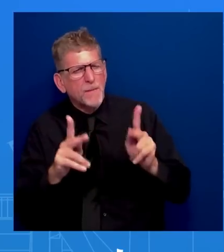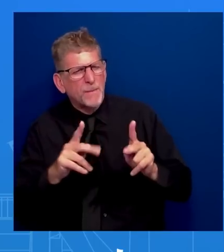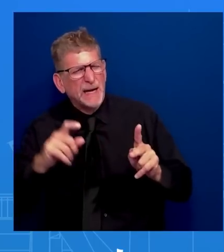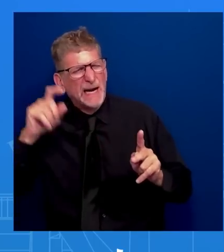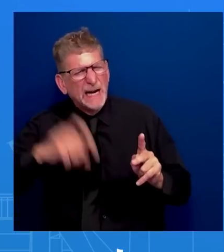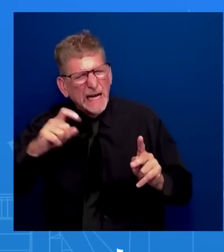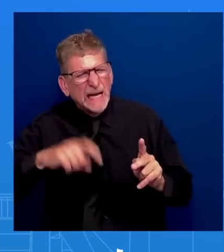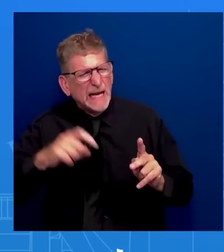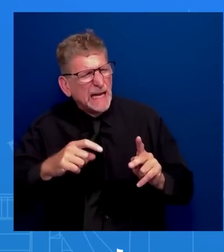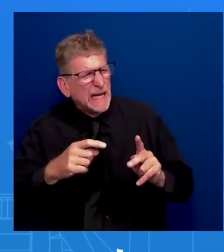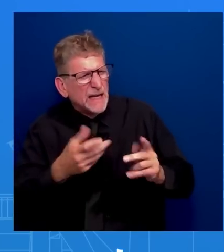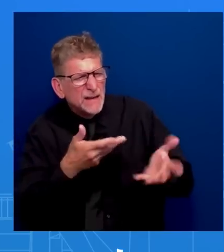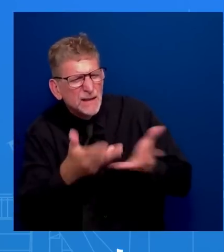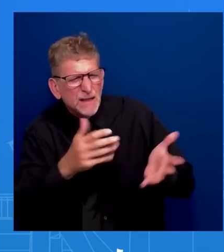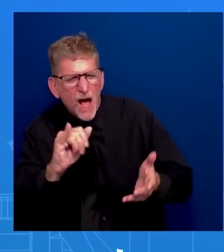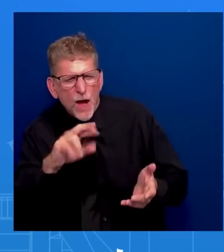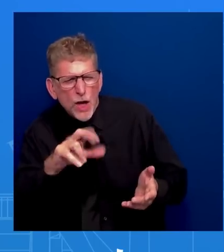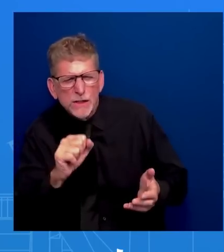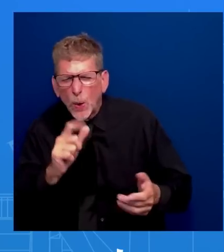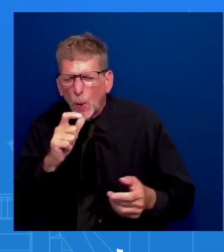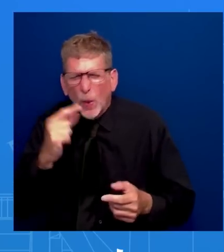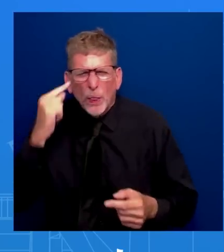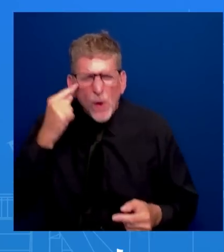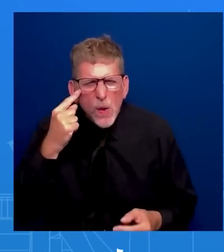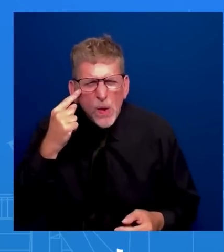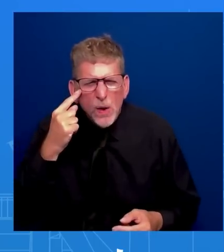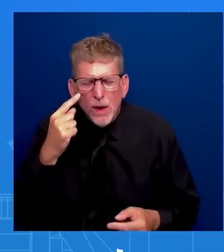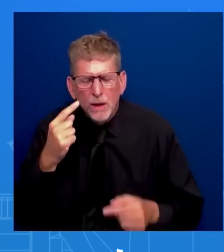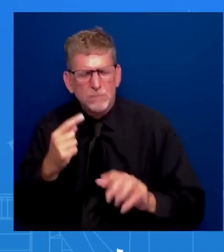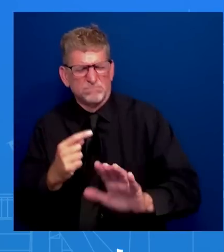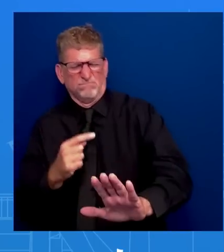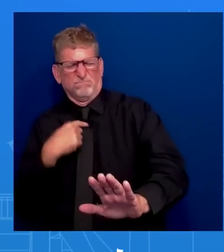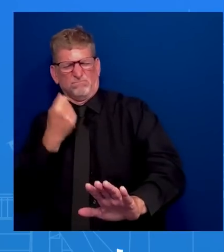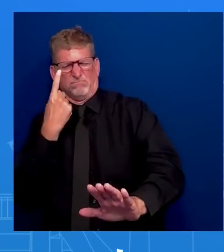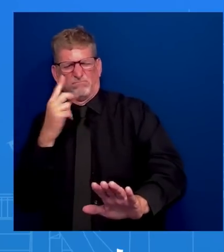when the 87,000 new employees hired by the IRS go around